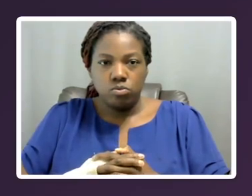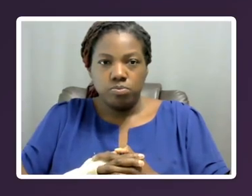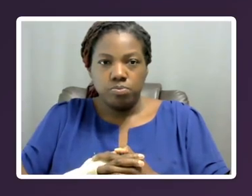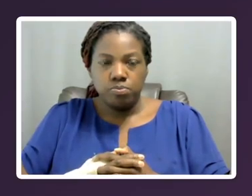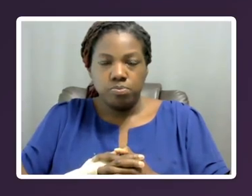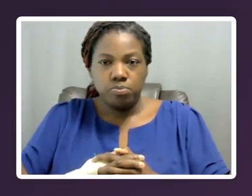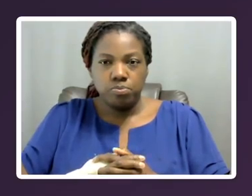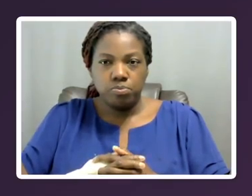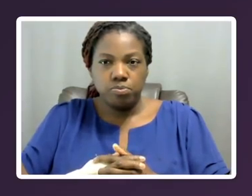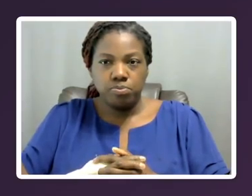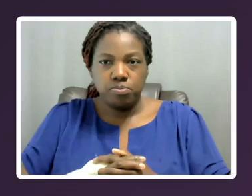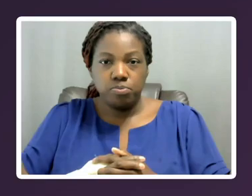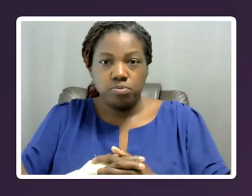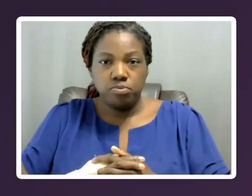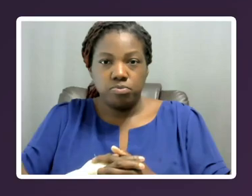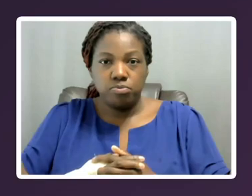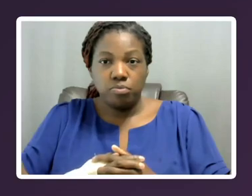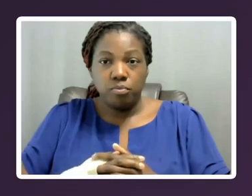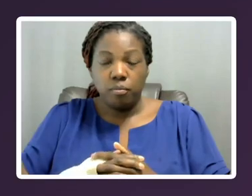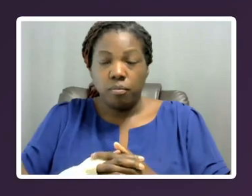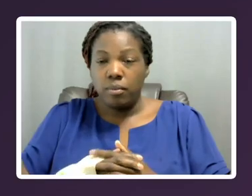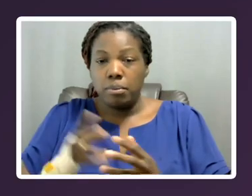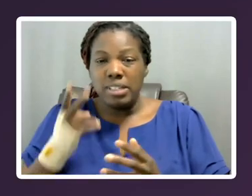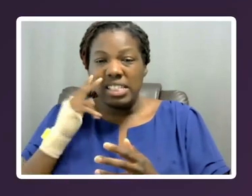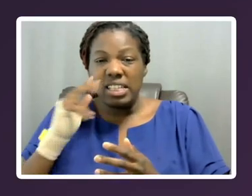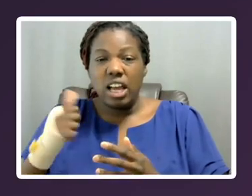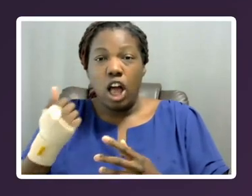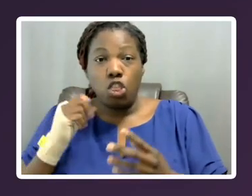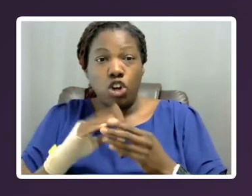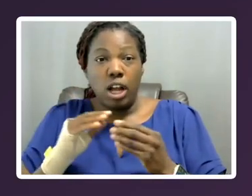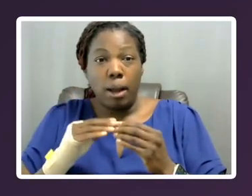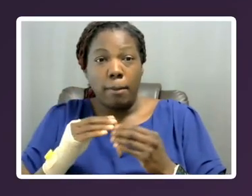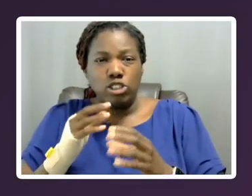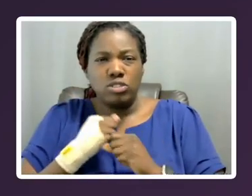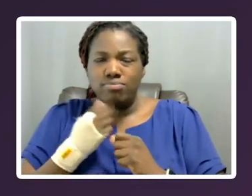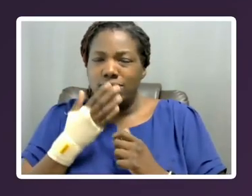See if we have some more comments coming in. Thank you so much, everyone, for your responses.